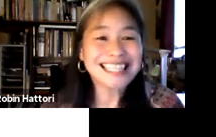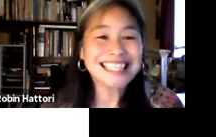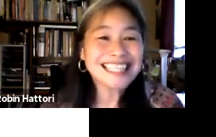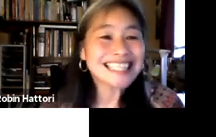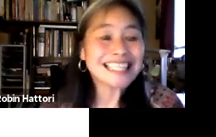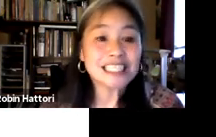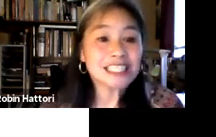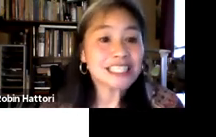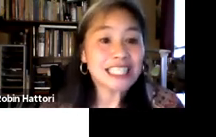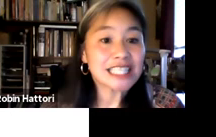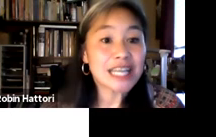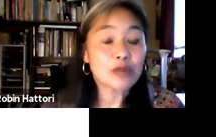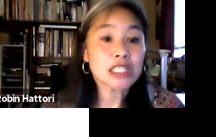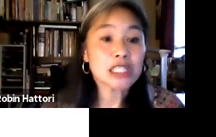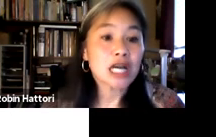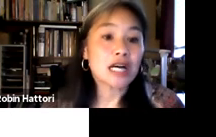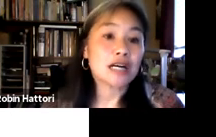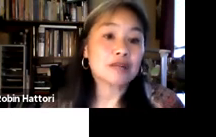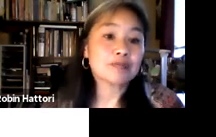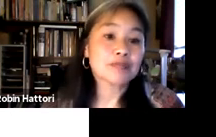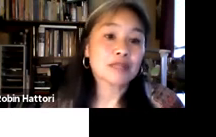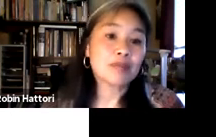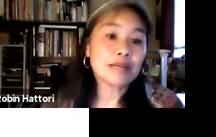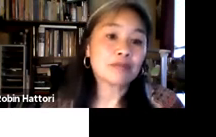got was an apology. And this is the apology letter. I got this